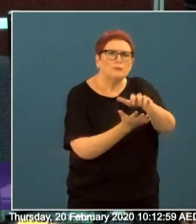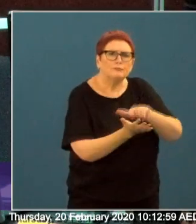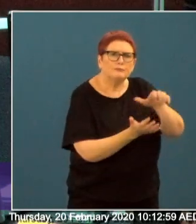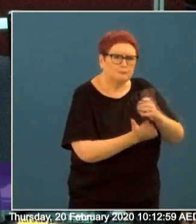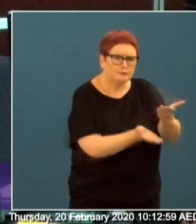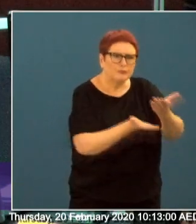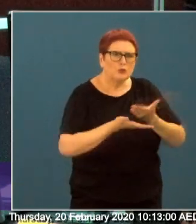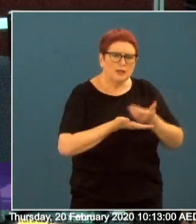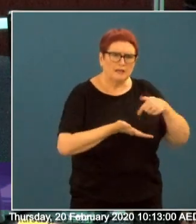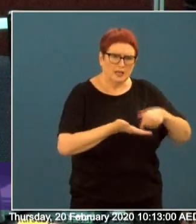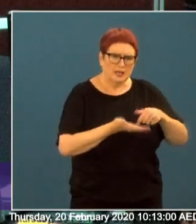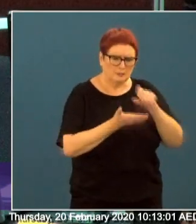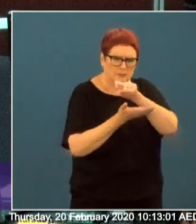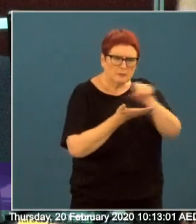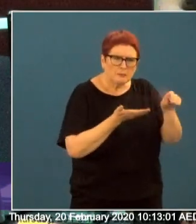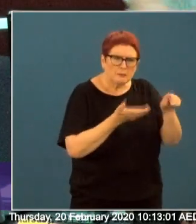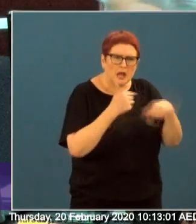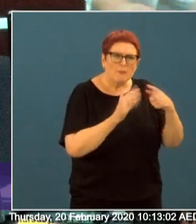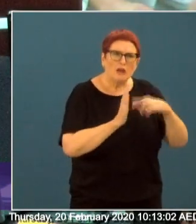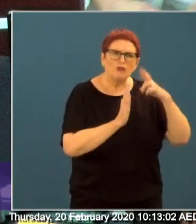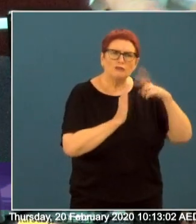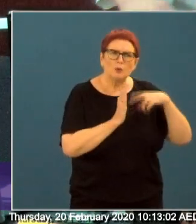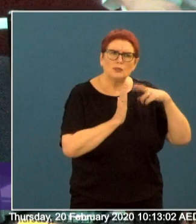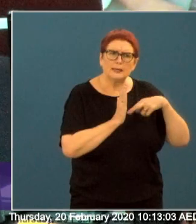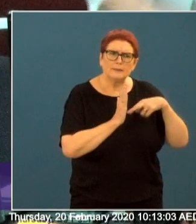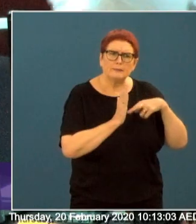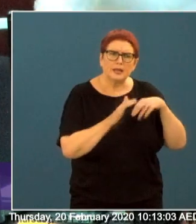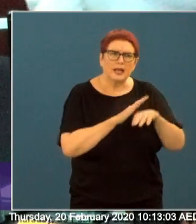under the heading Reporting Mechanisms from paragraph 24.